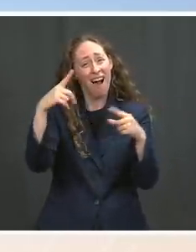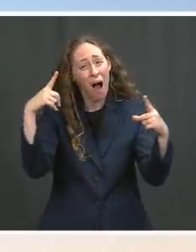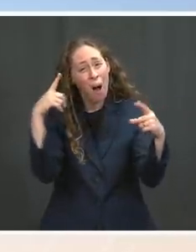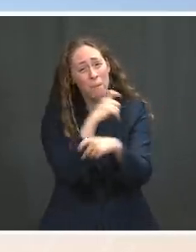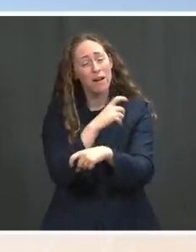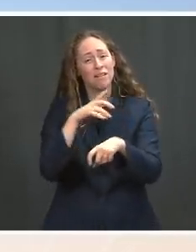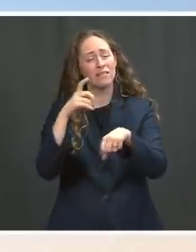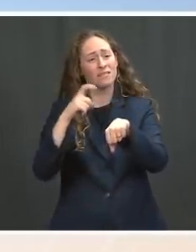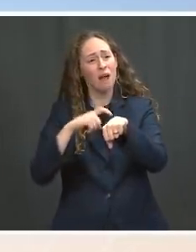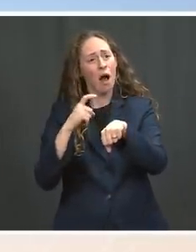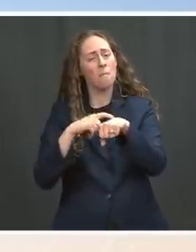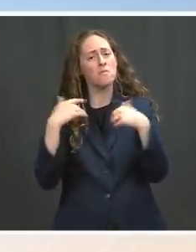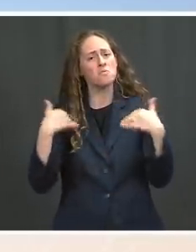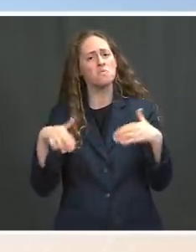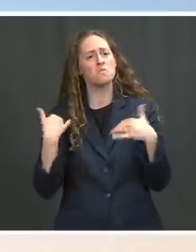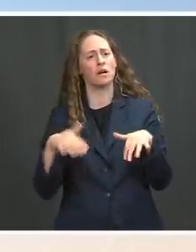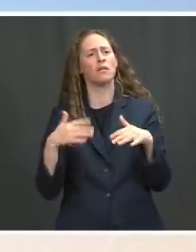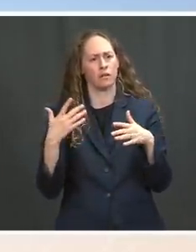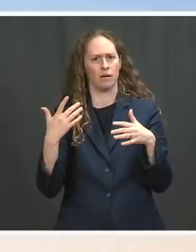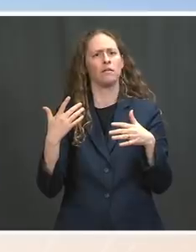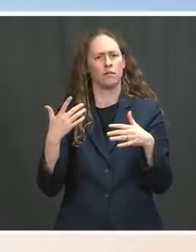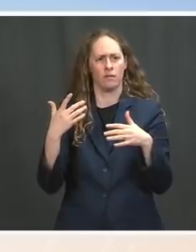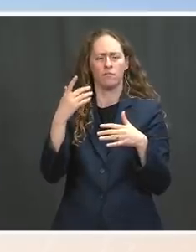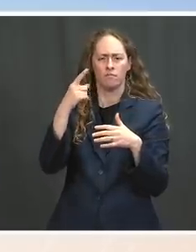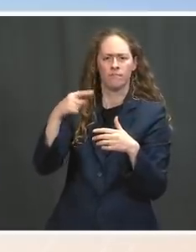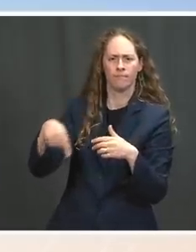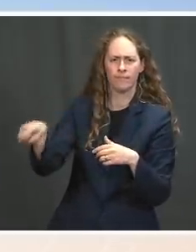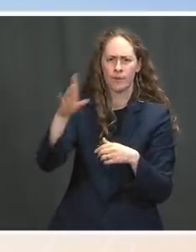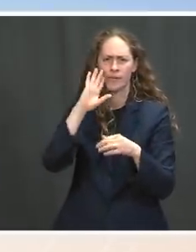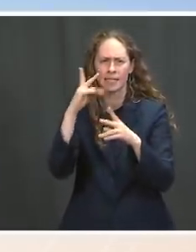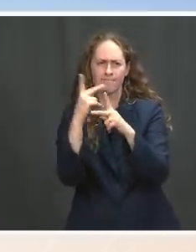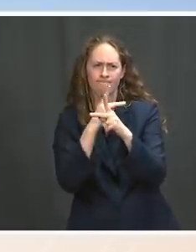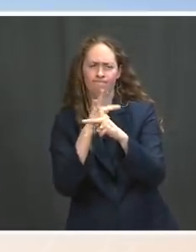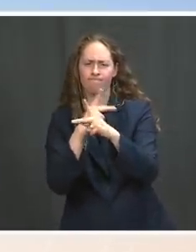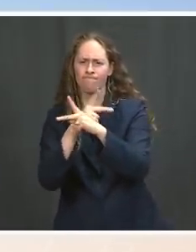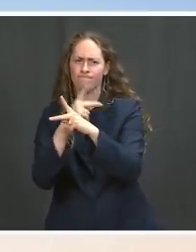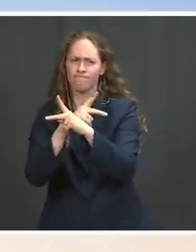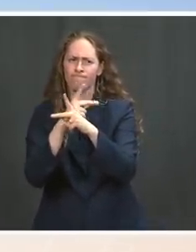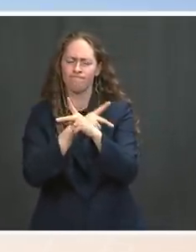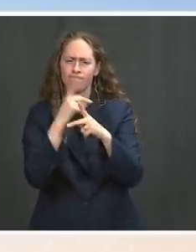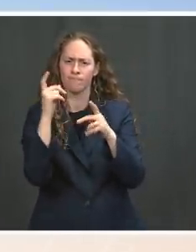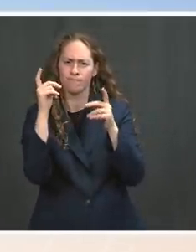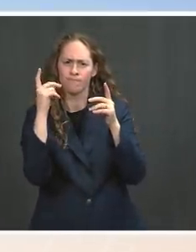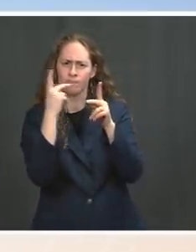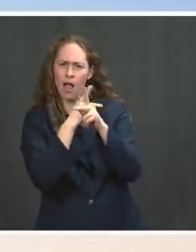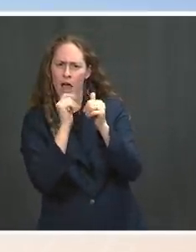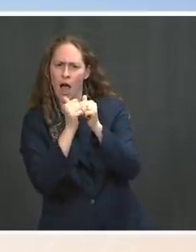and then some time for that to be fully up and running -- which is one of the reasons why we're not wasting any time